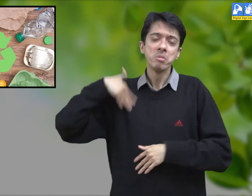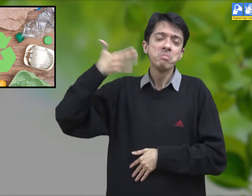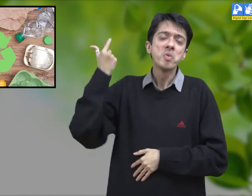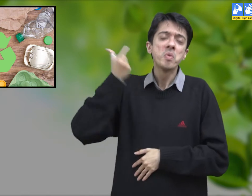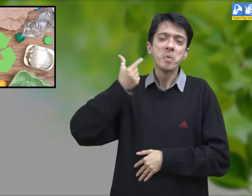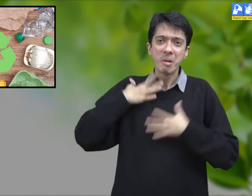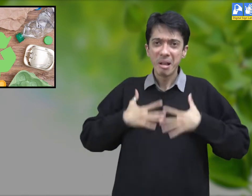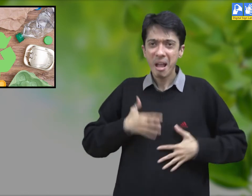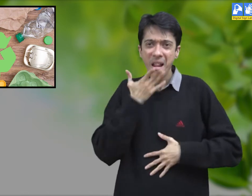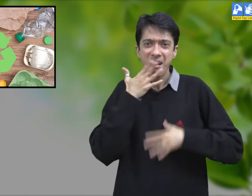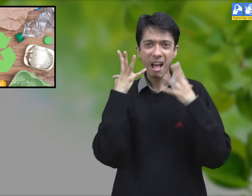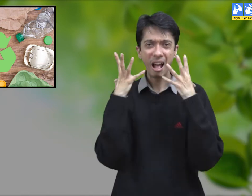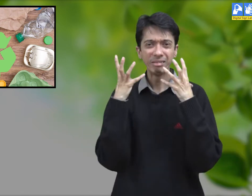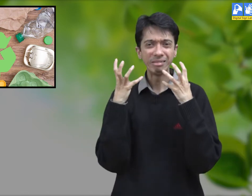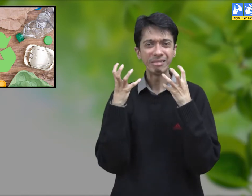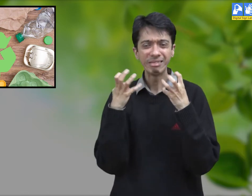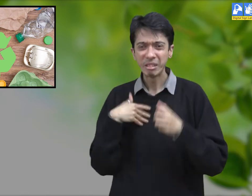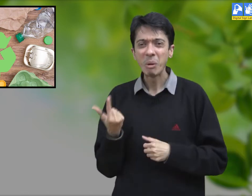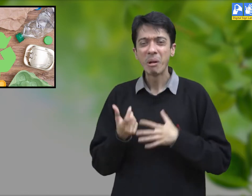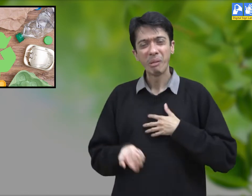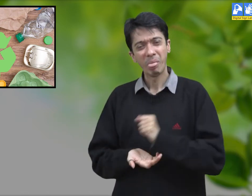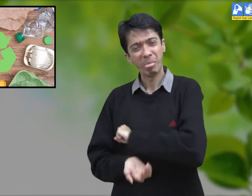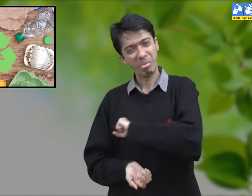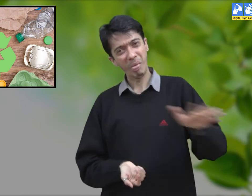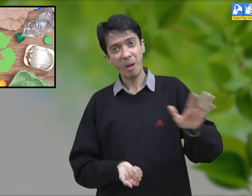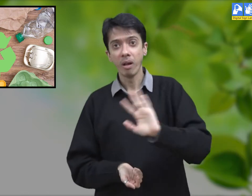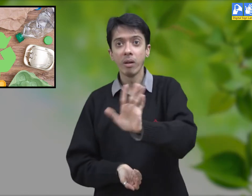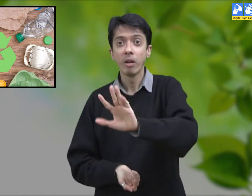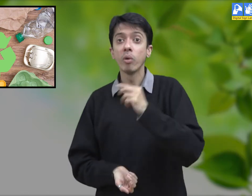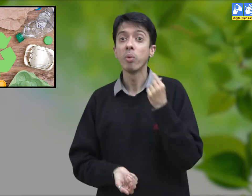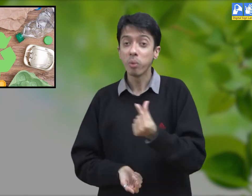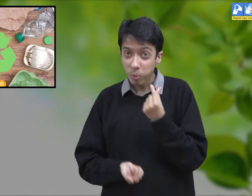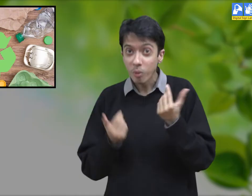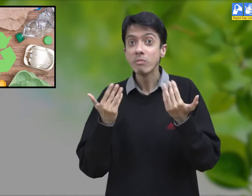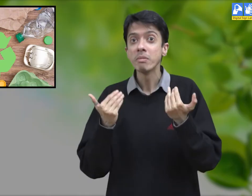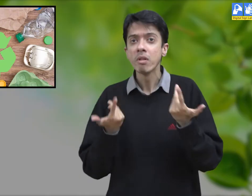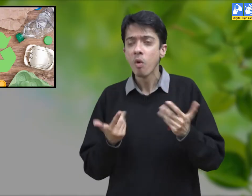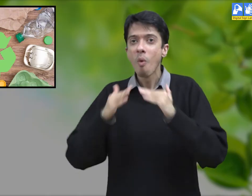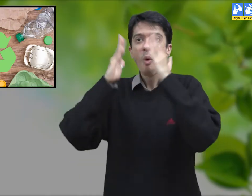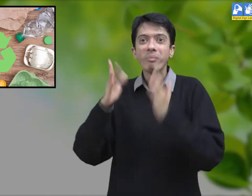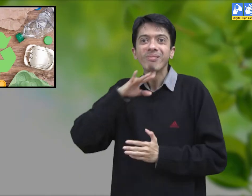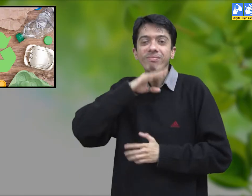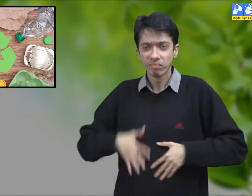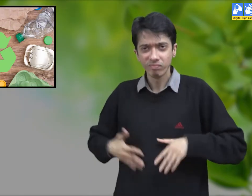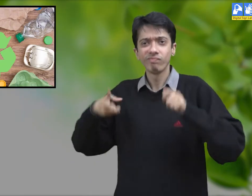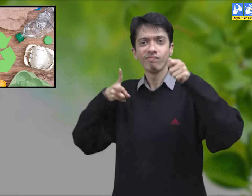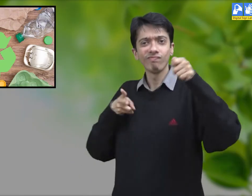We can use old clothes to make a duster.